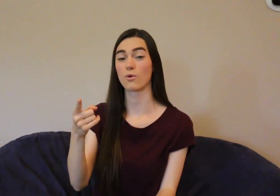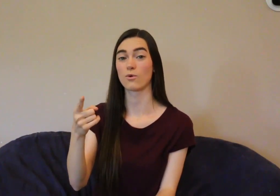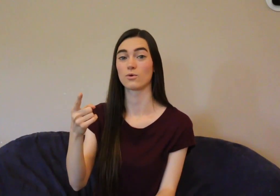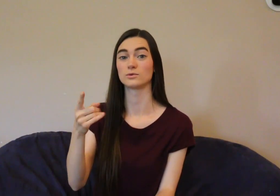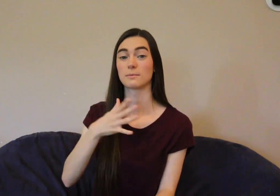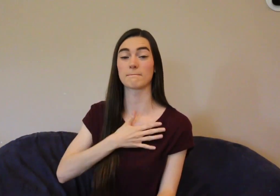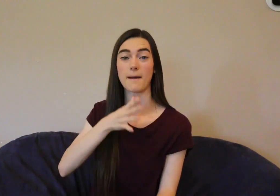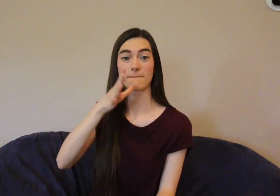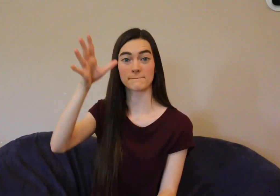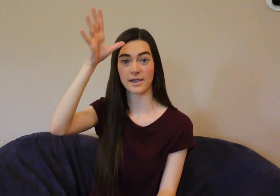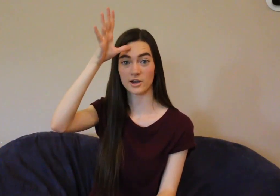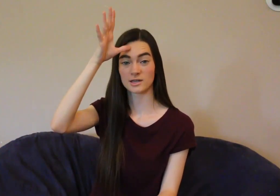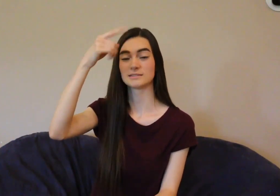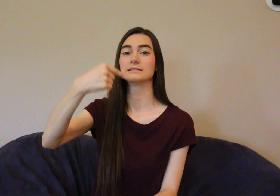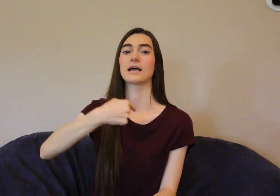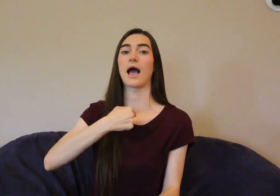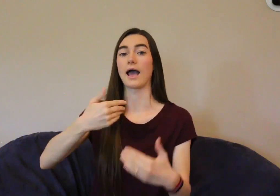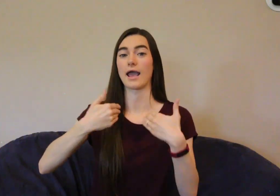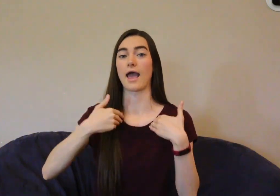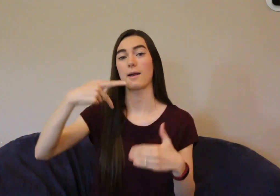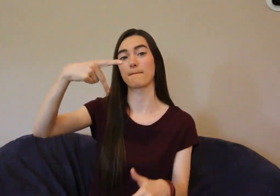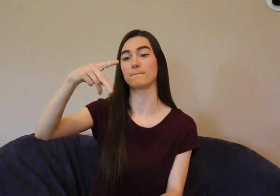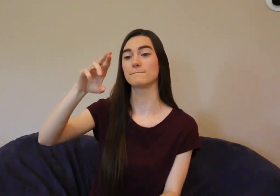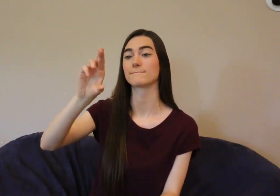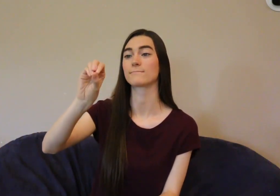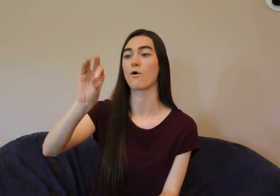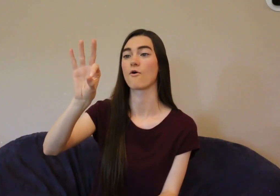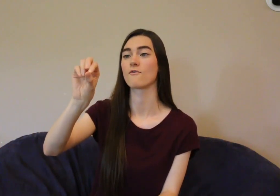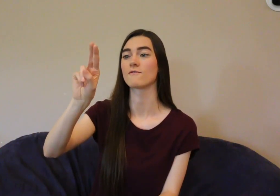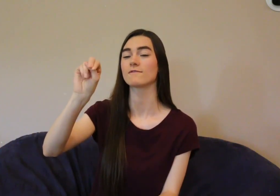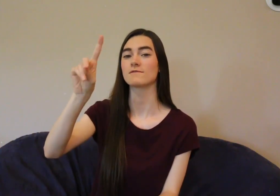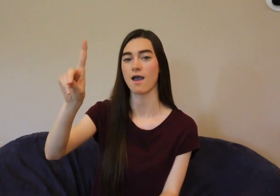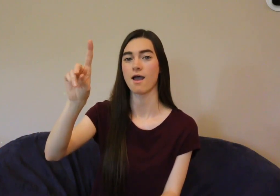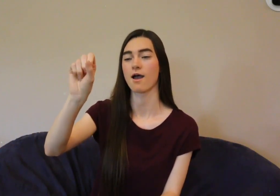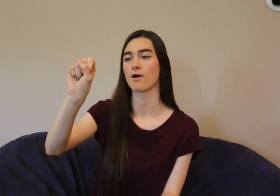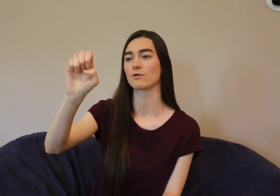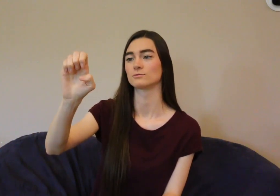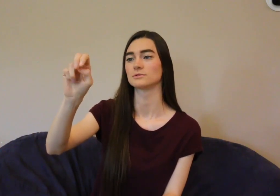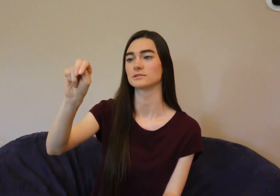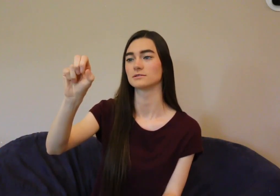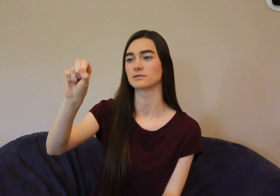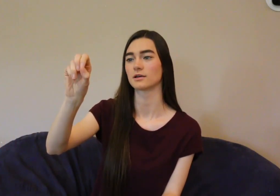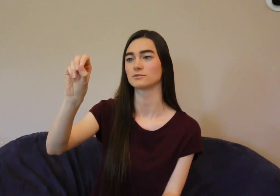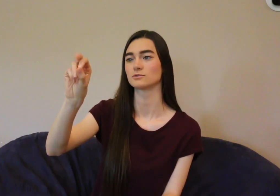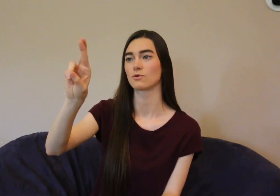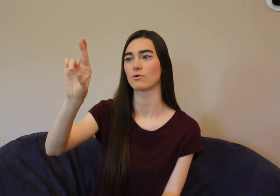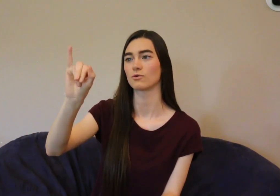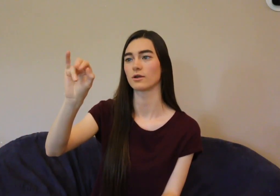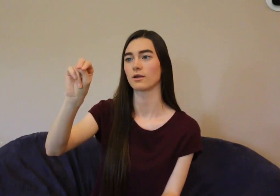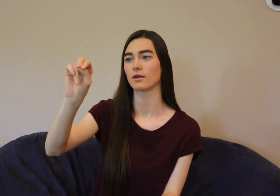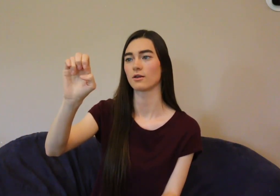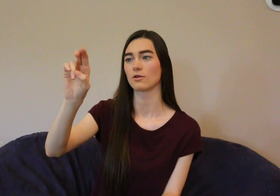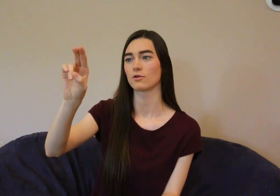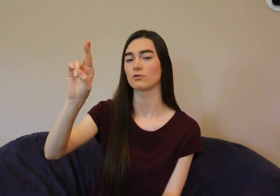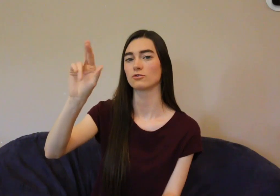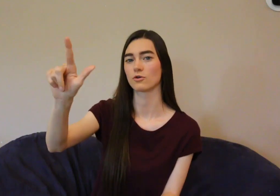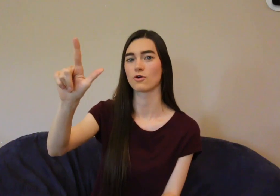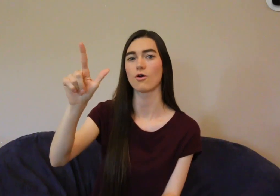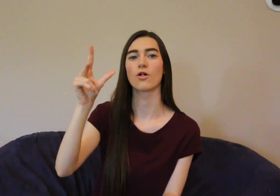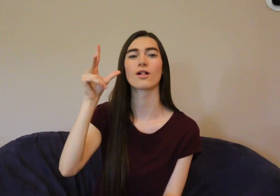The doctors told my parents that I had a profound sensory neural hearing loss.